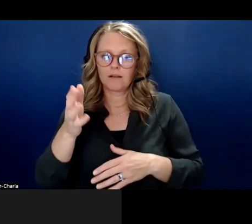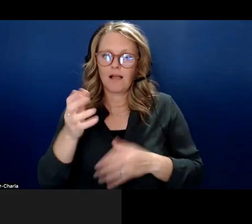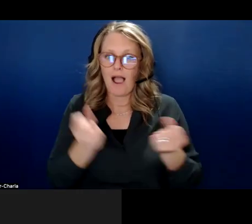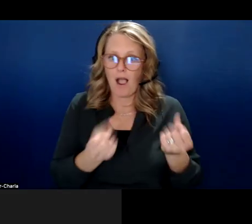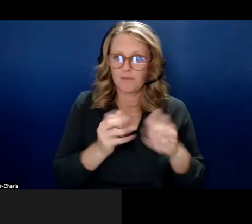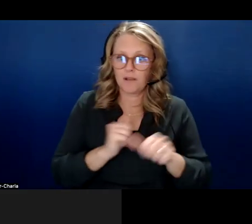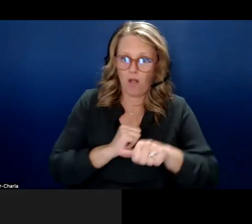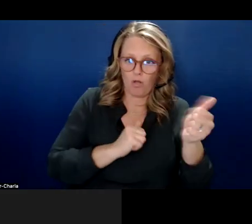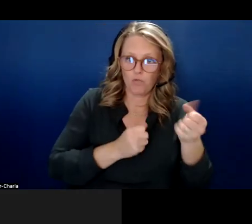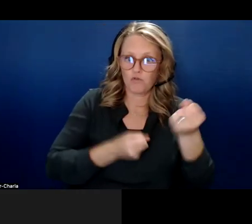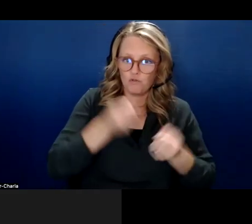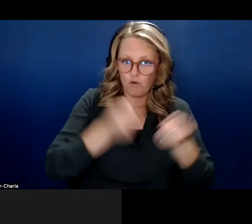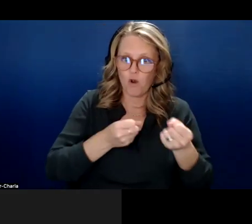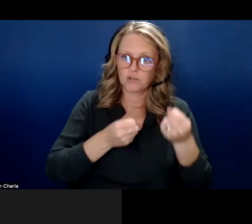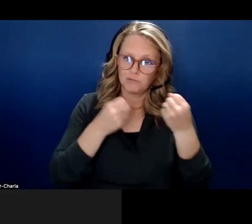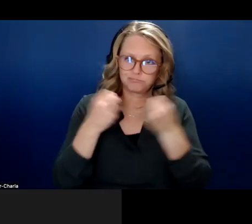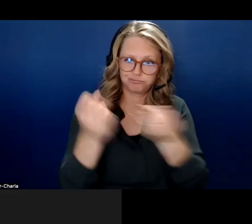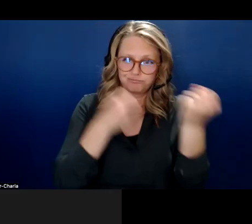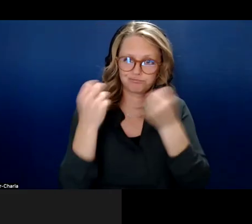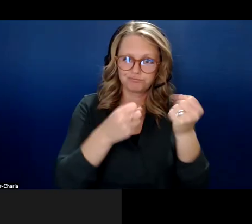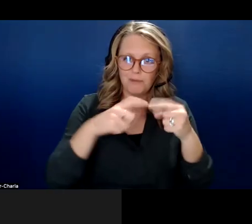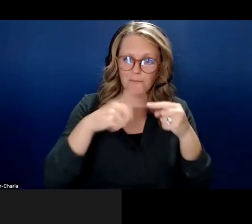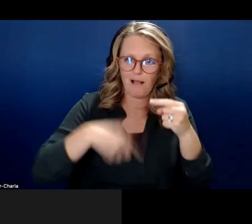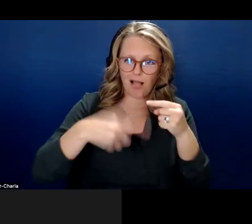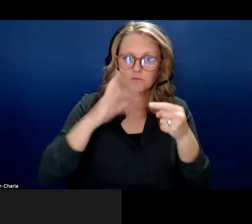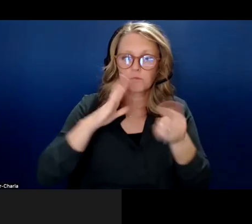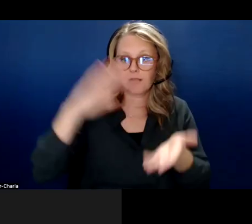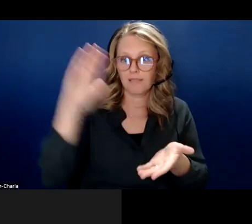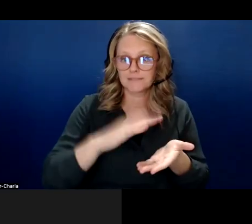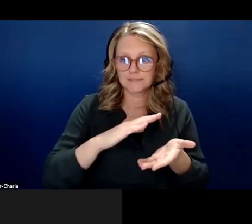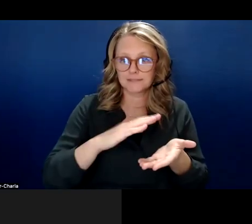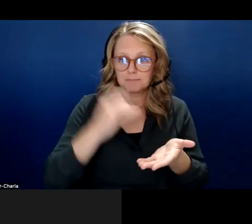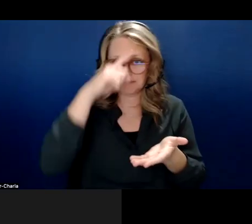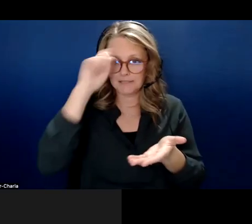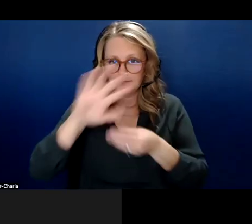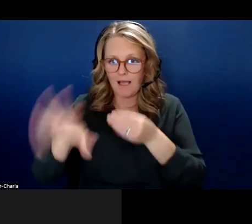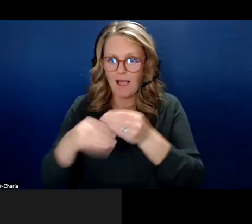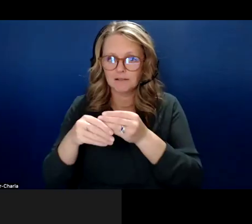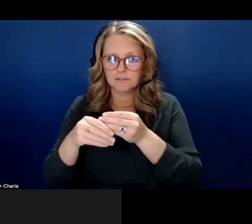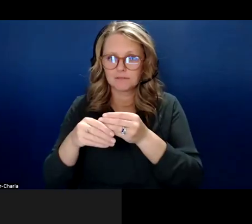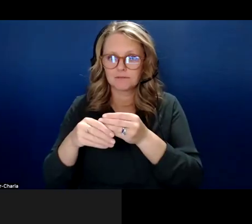And then to Jill's point, once we start realizing connections between BRT services